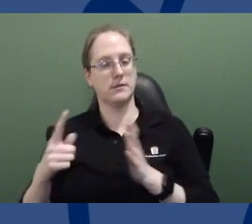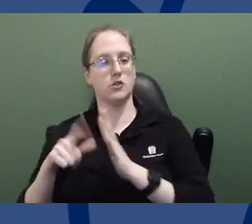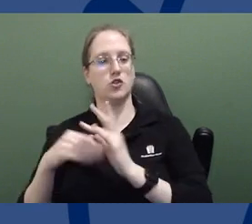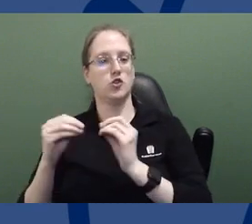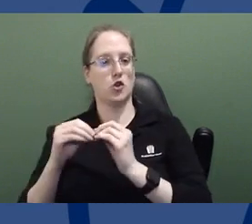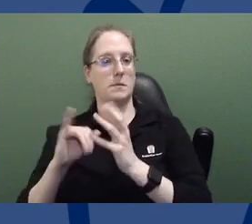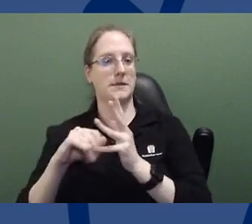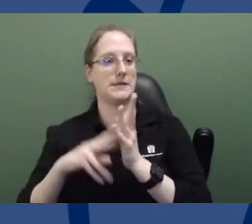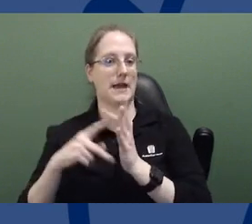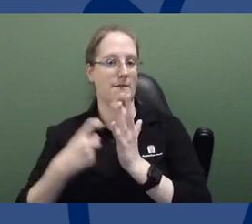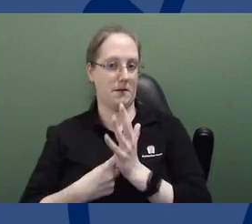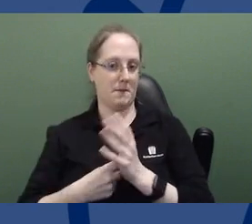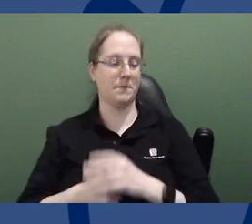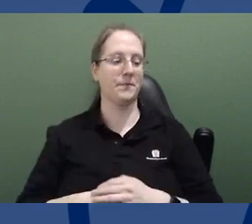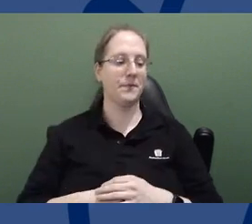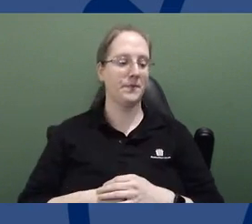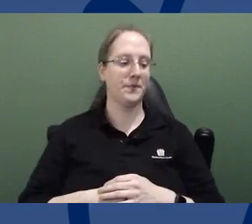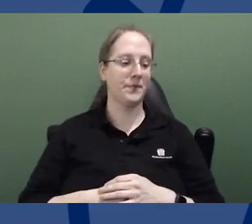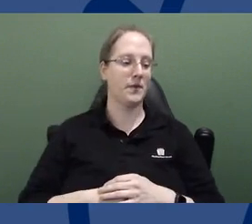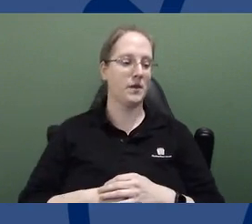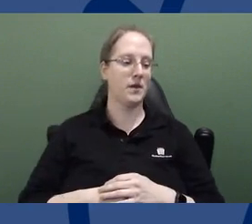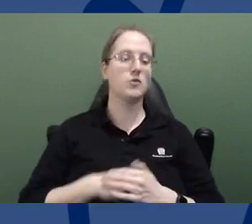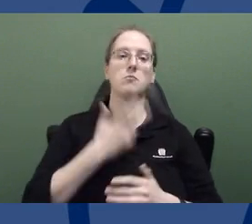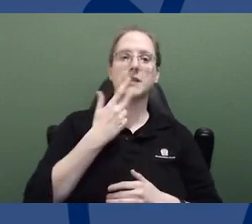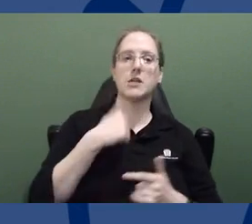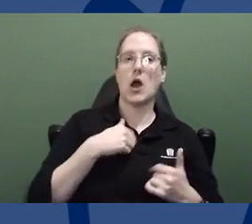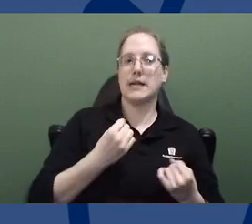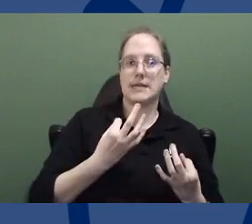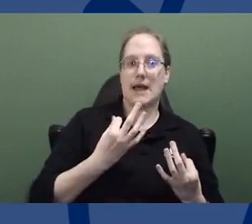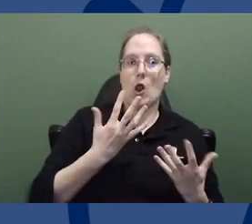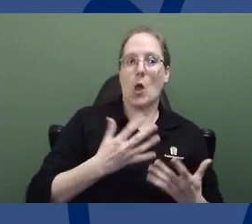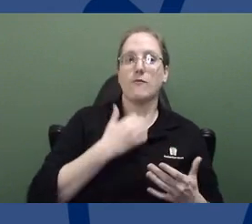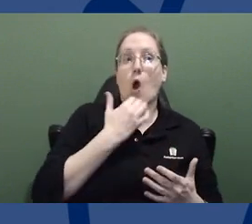costs during the lockdown? For example, you don't pay rent or you don't need to be paying